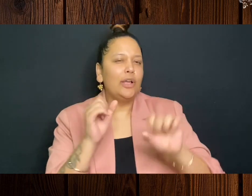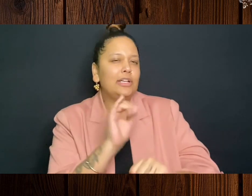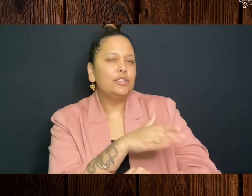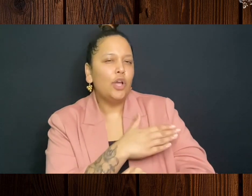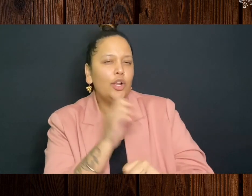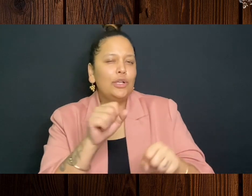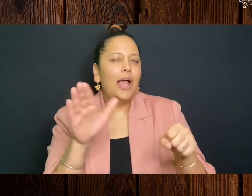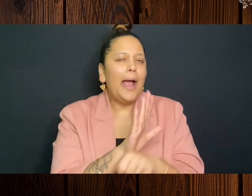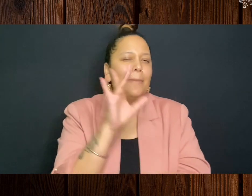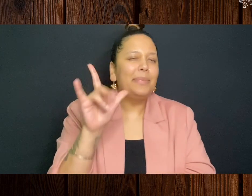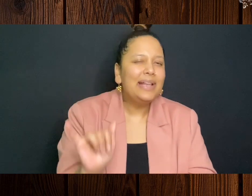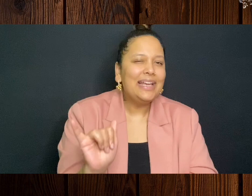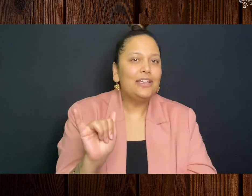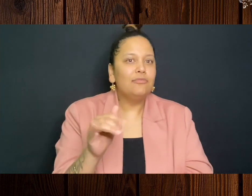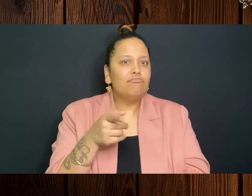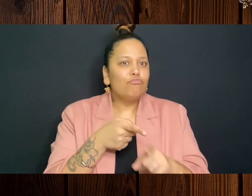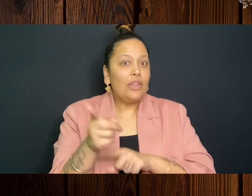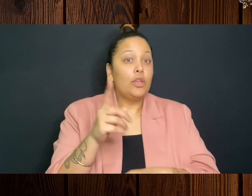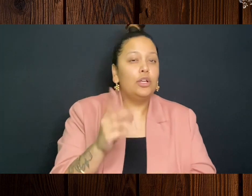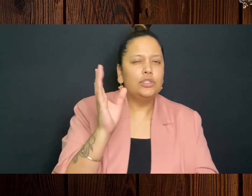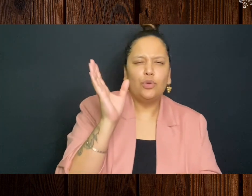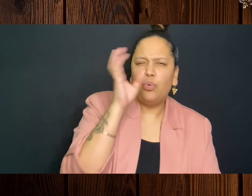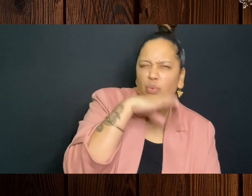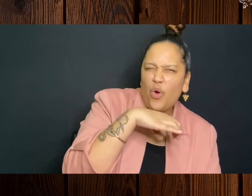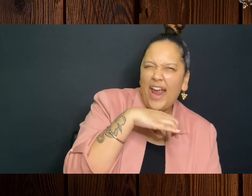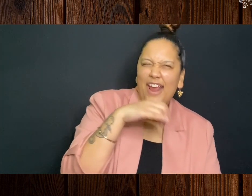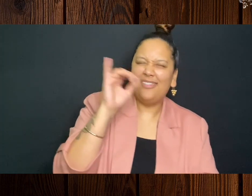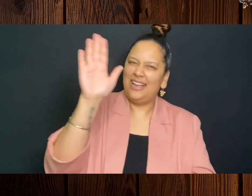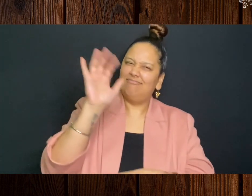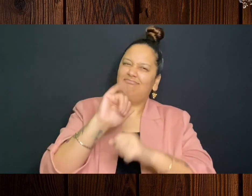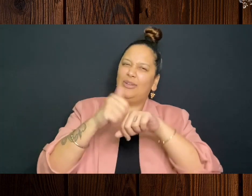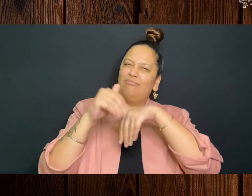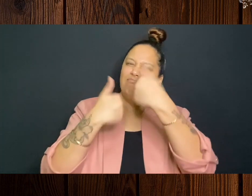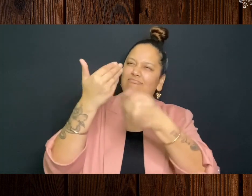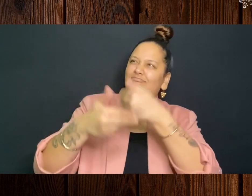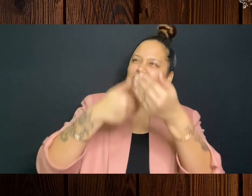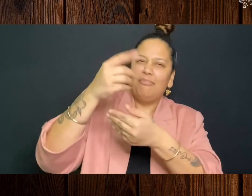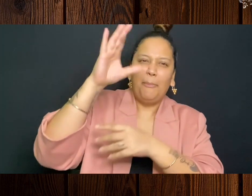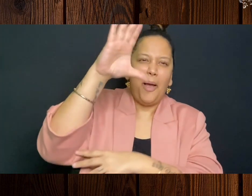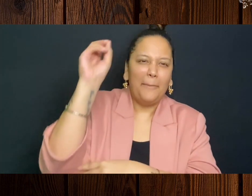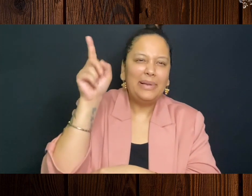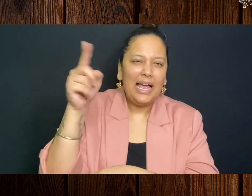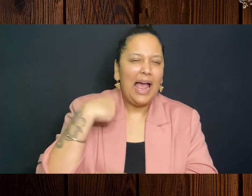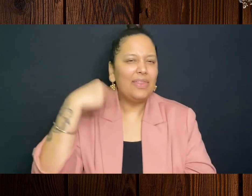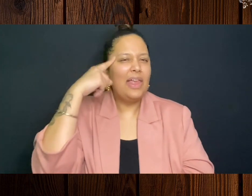radar. It's a weird industry and I think that